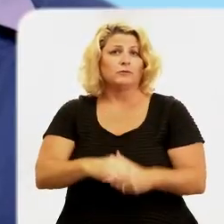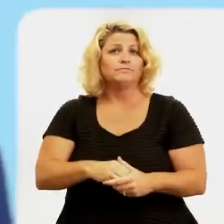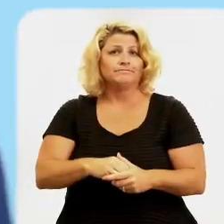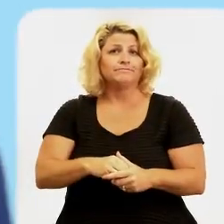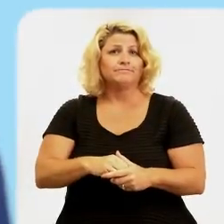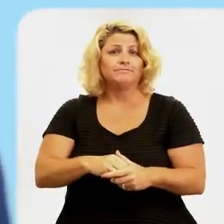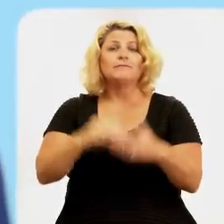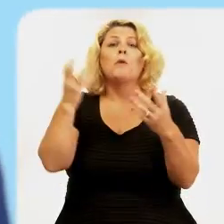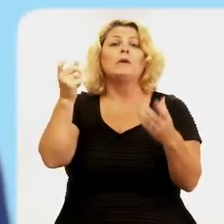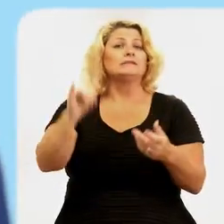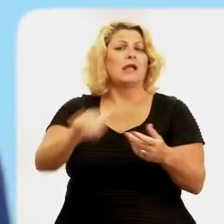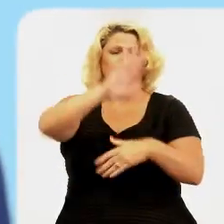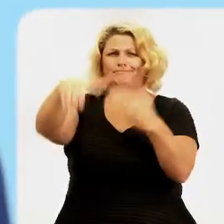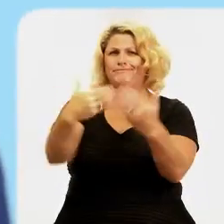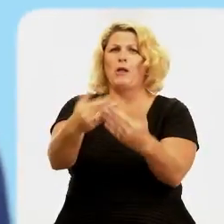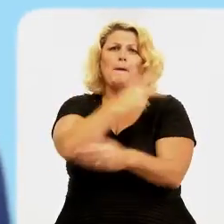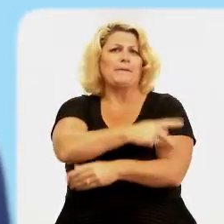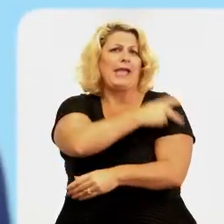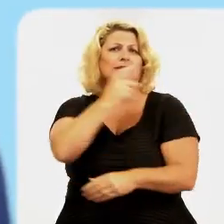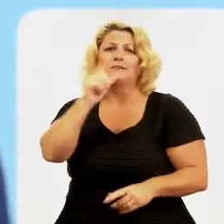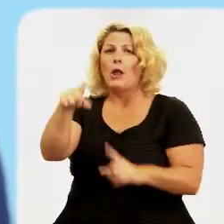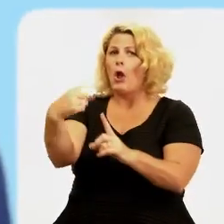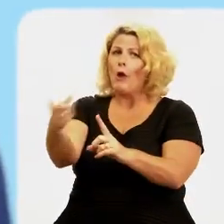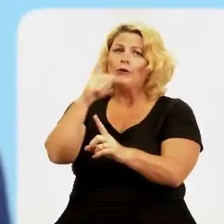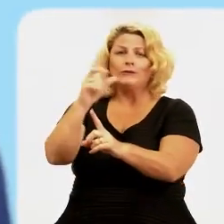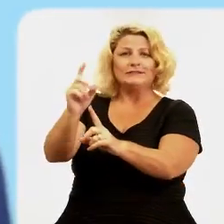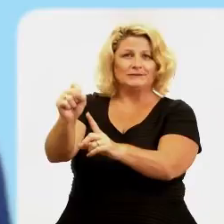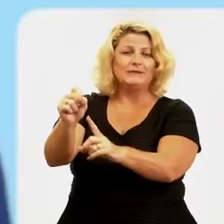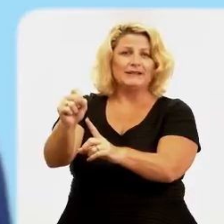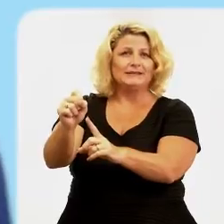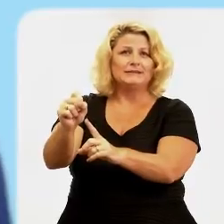Accessible scales can be used by all patients, not just those with disabilities.